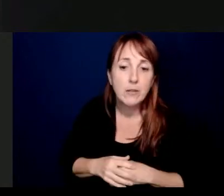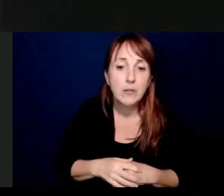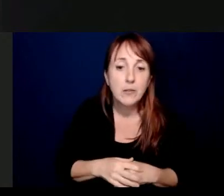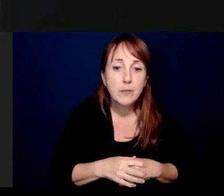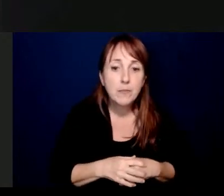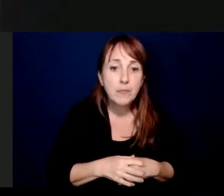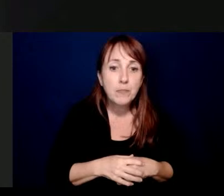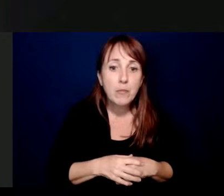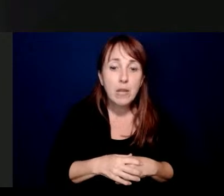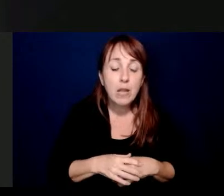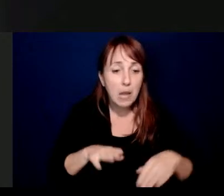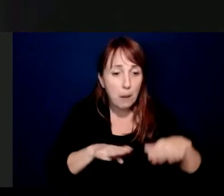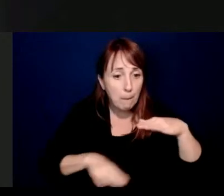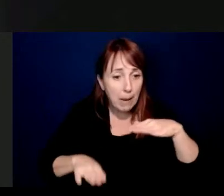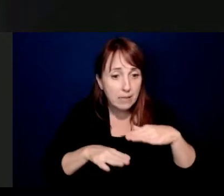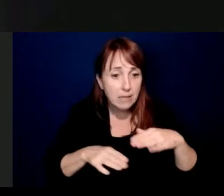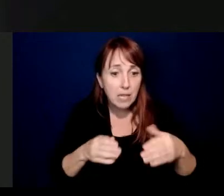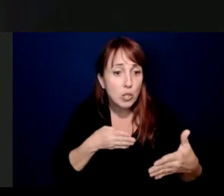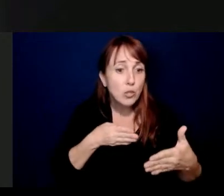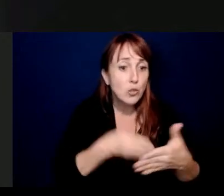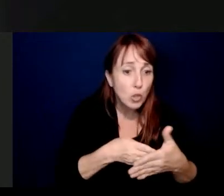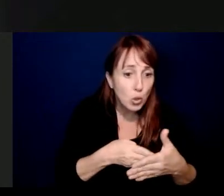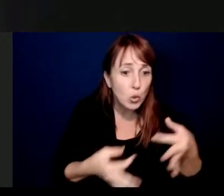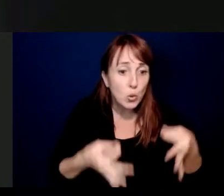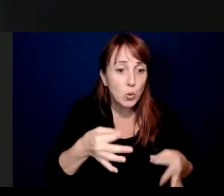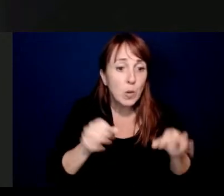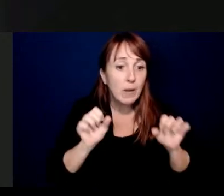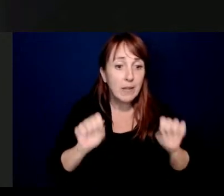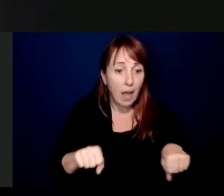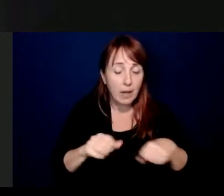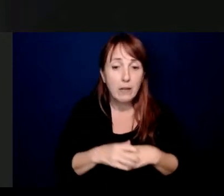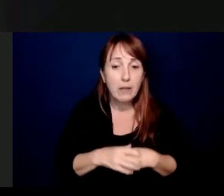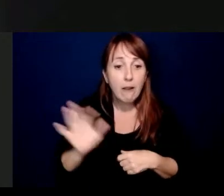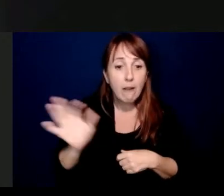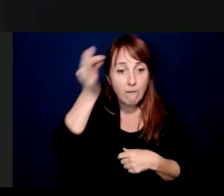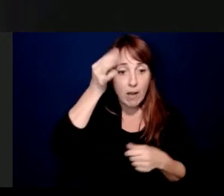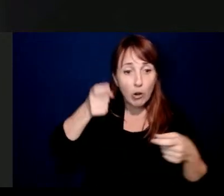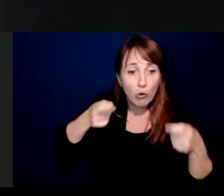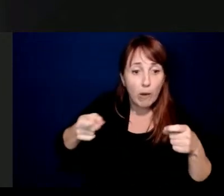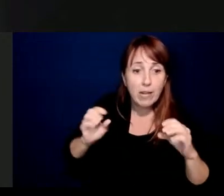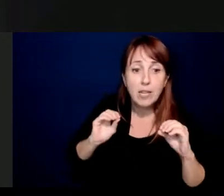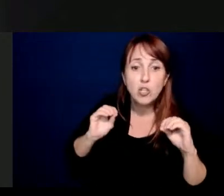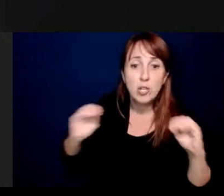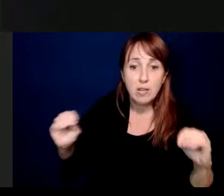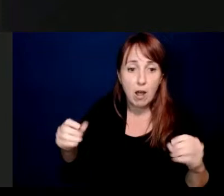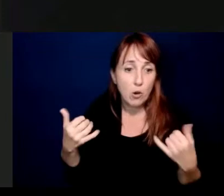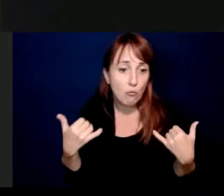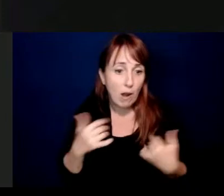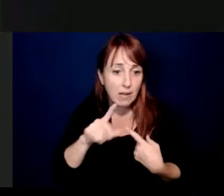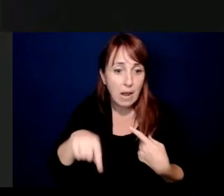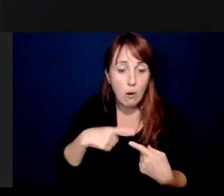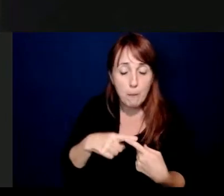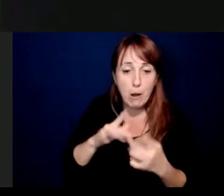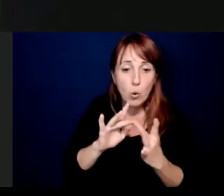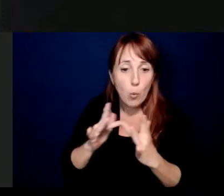Basically you can sue, there is no federal regulations right now regarding website accessibility.